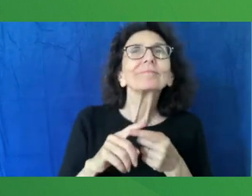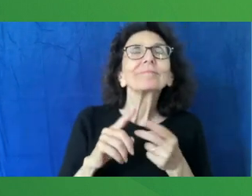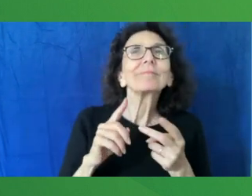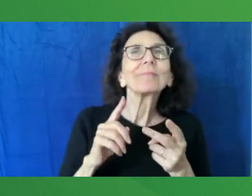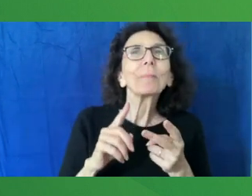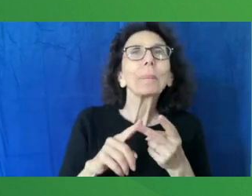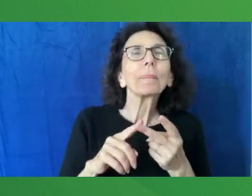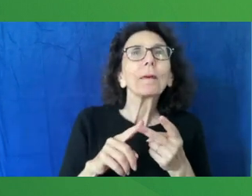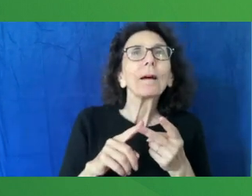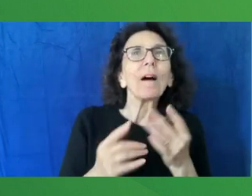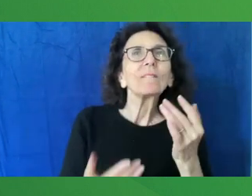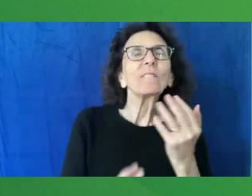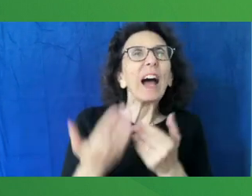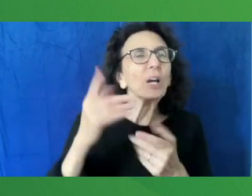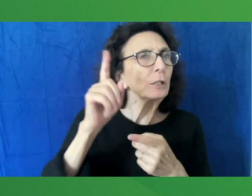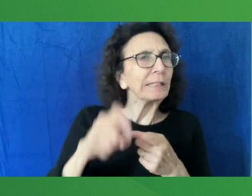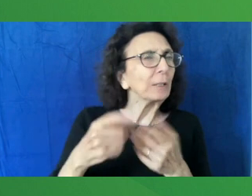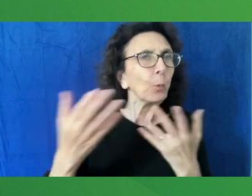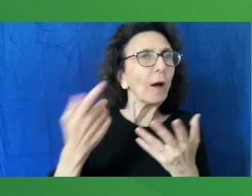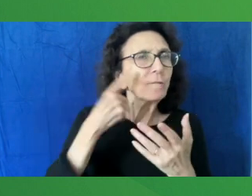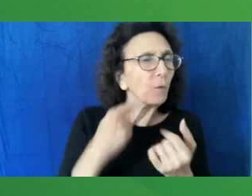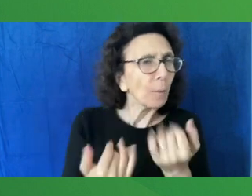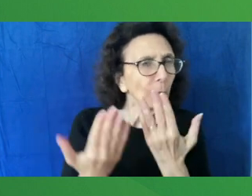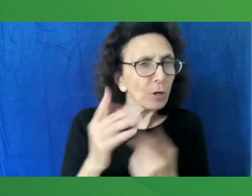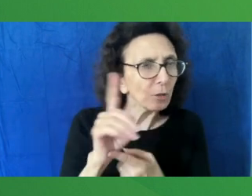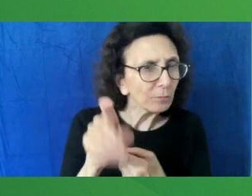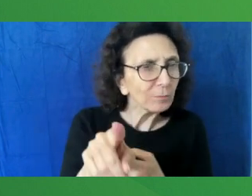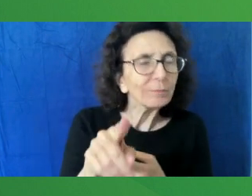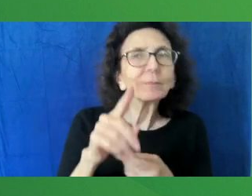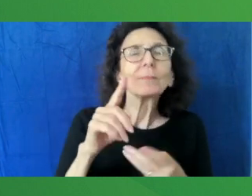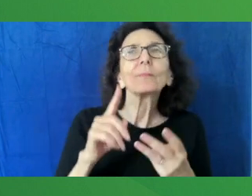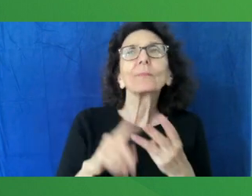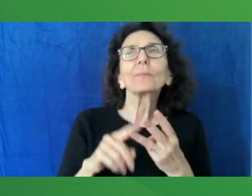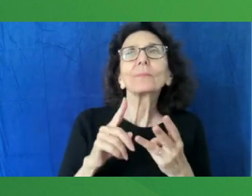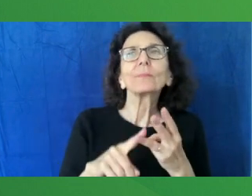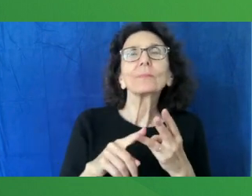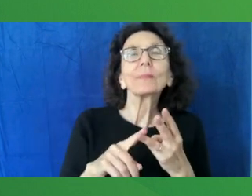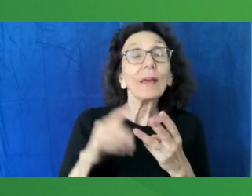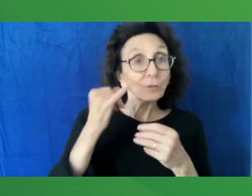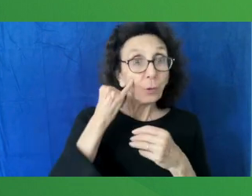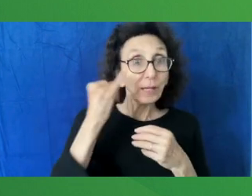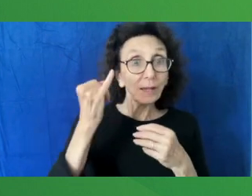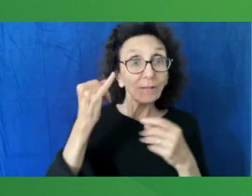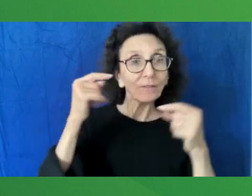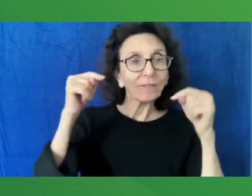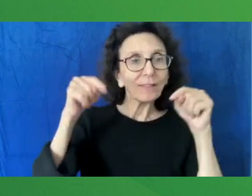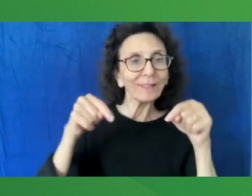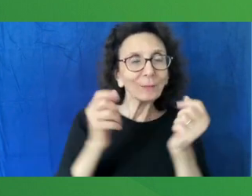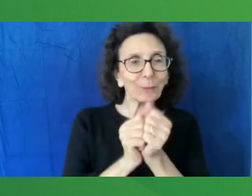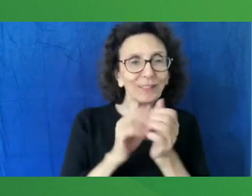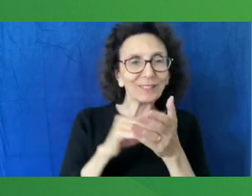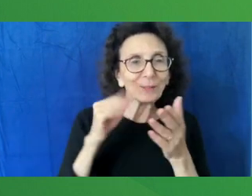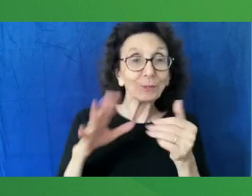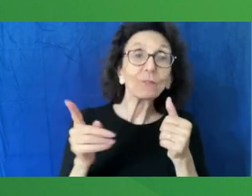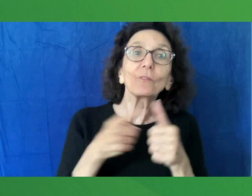need. And again, if we were doing this with students, we would first give them an opportunity to